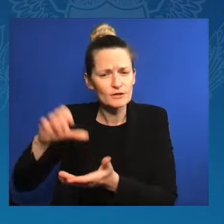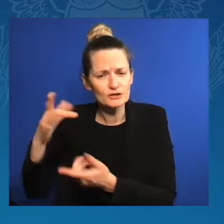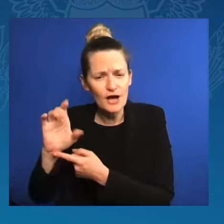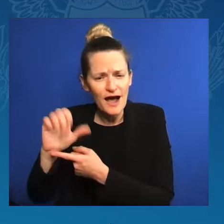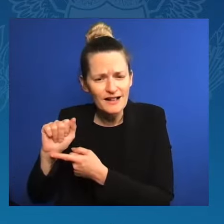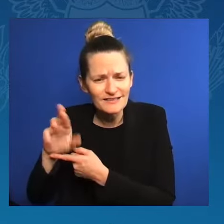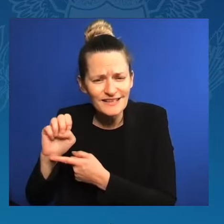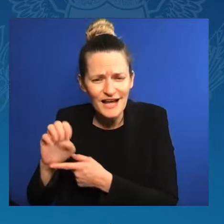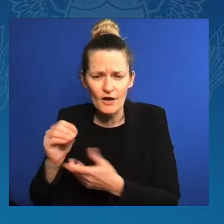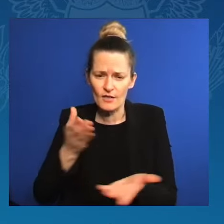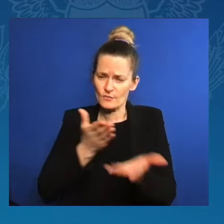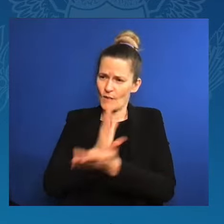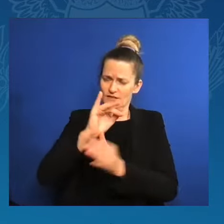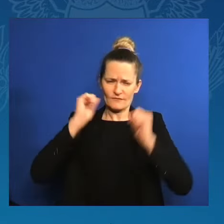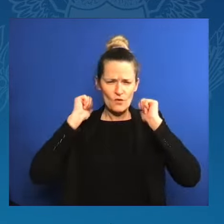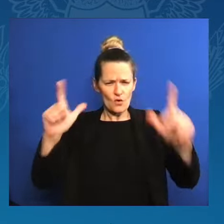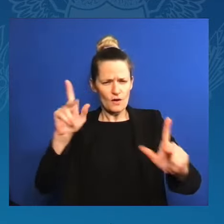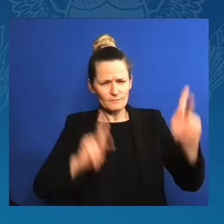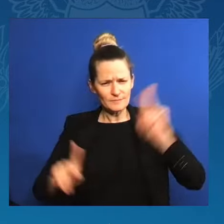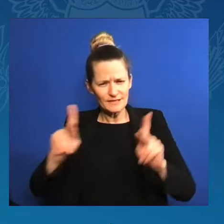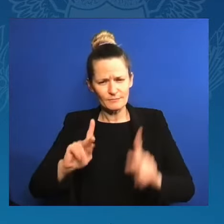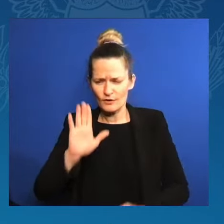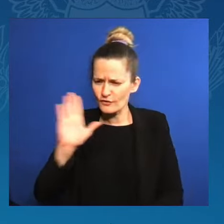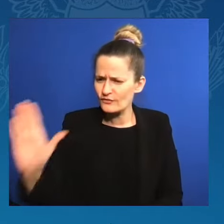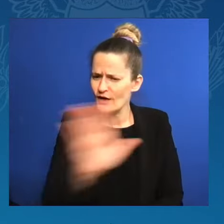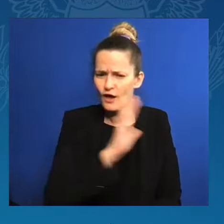Stand if you love our country.